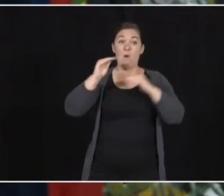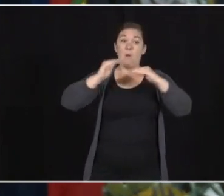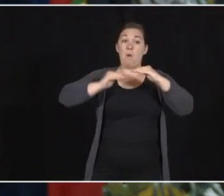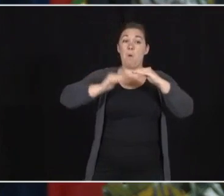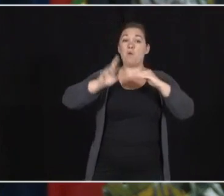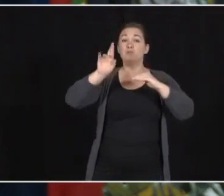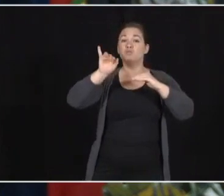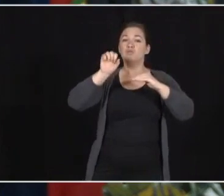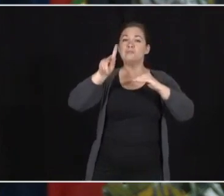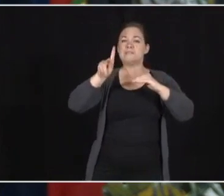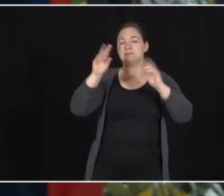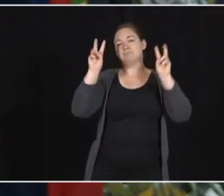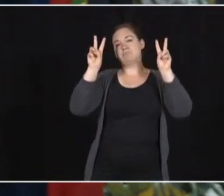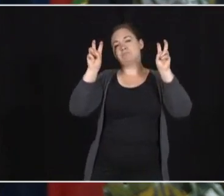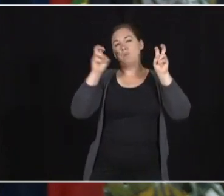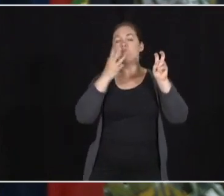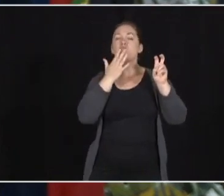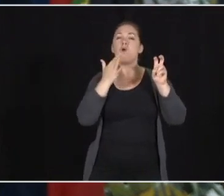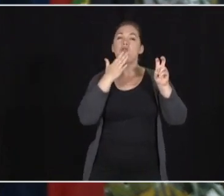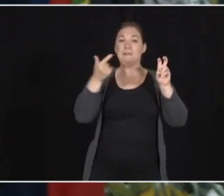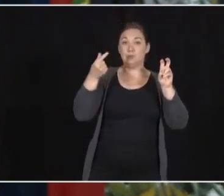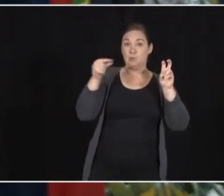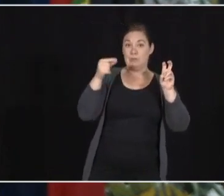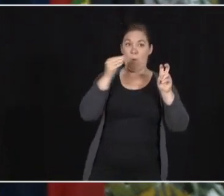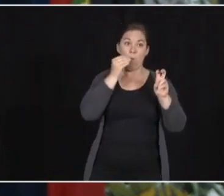from 356 to 547 homes. Representing